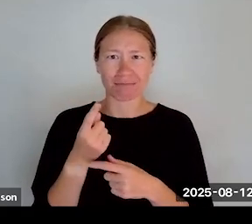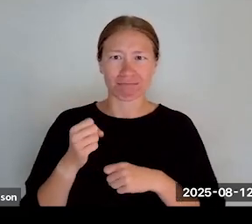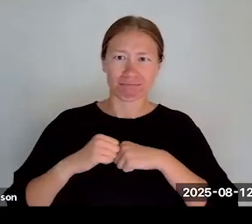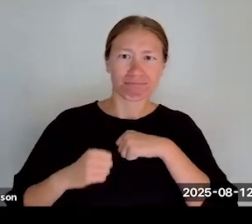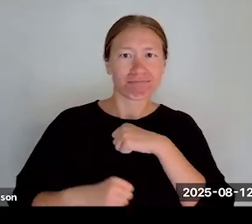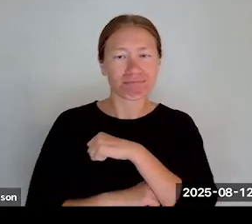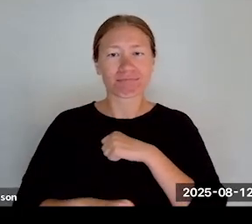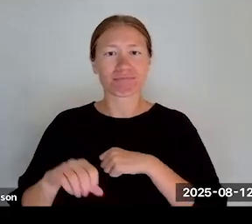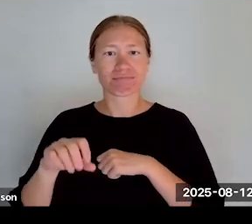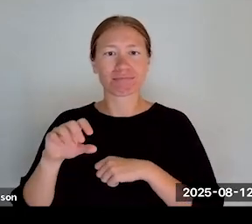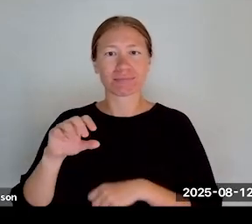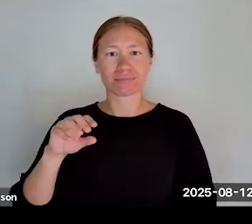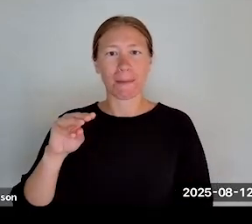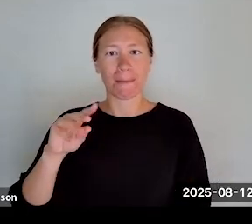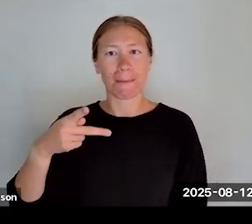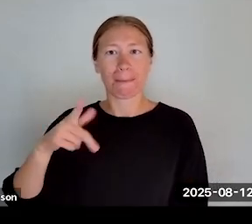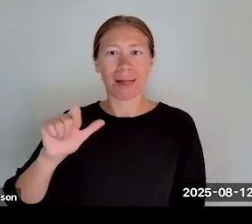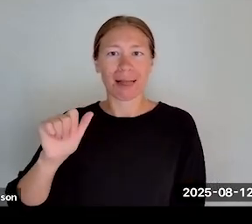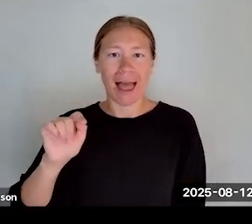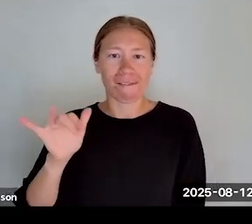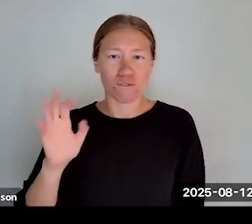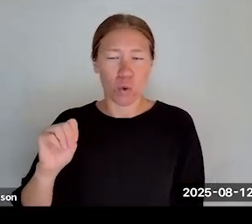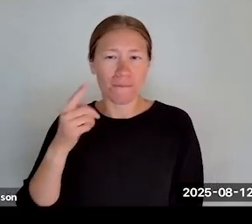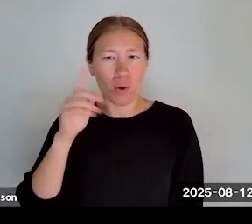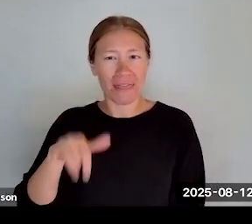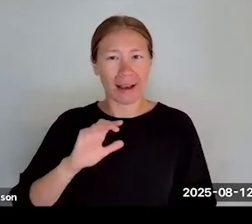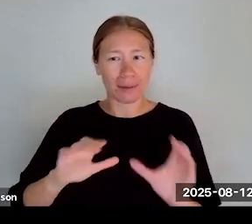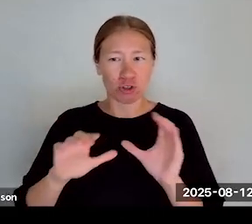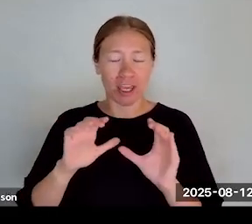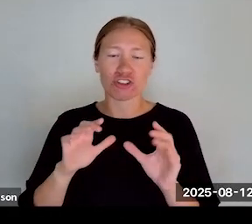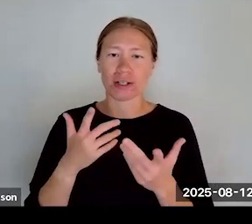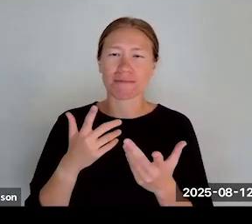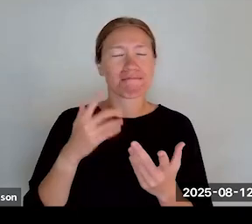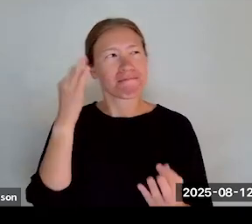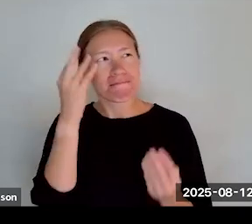Effective communication involves carefully considering whether a conversation should take place in person